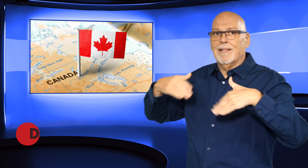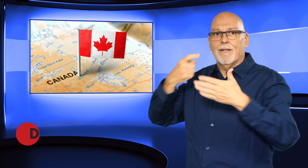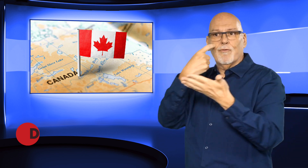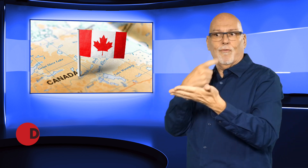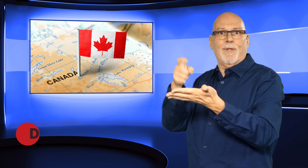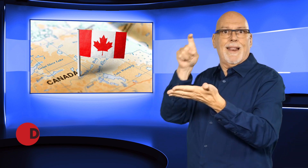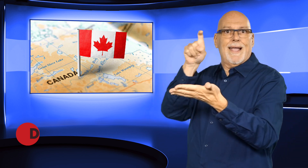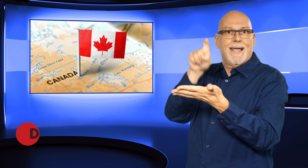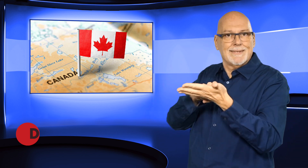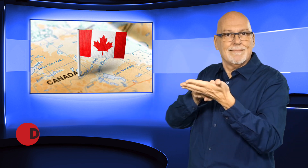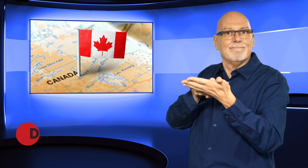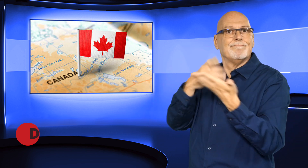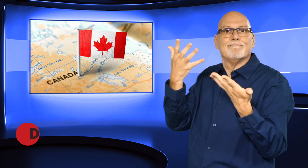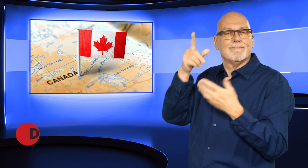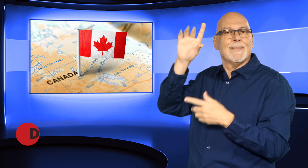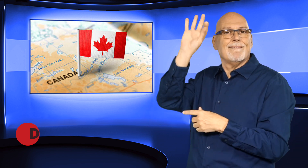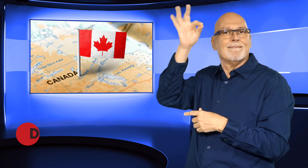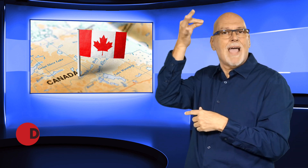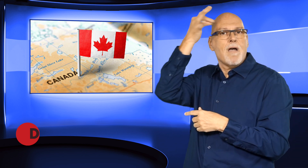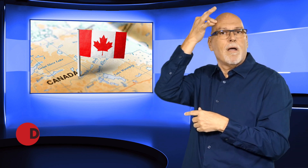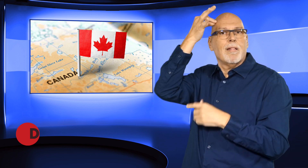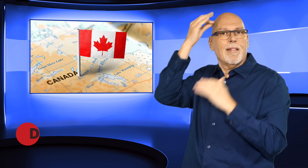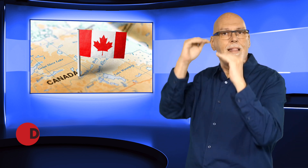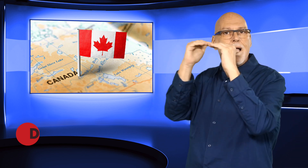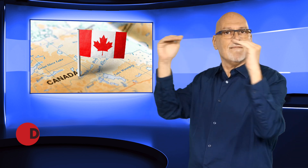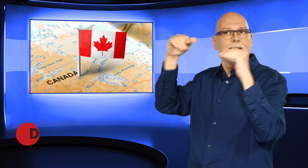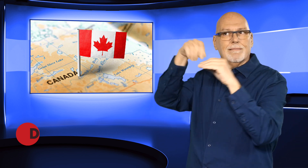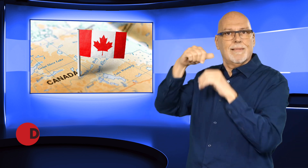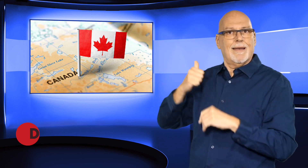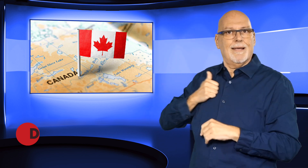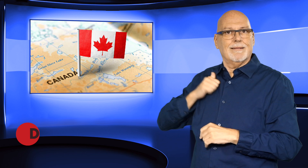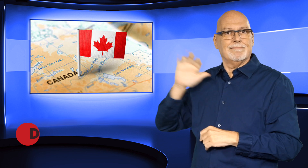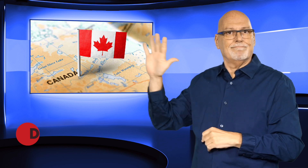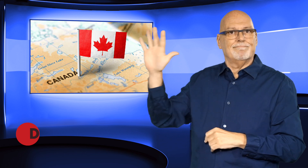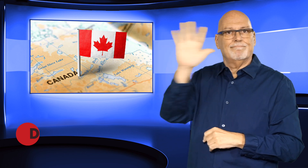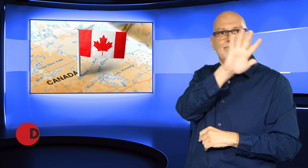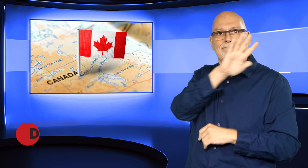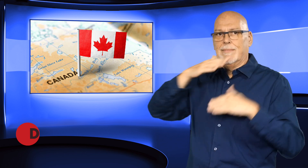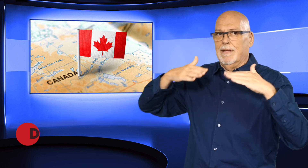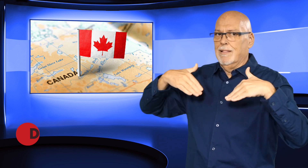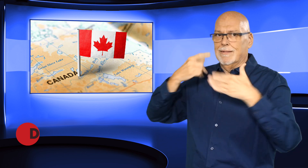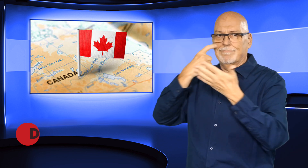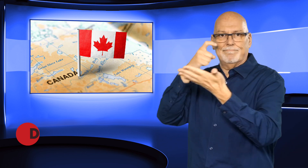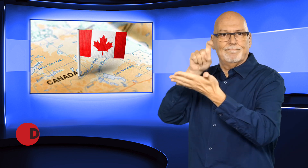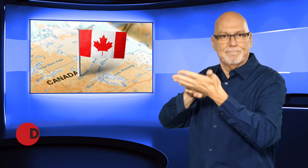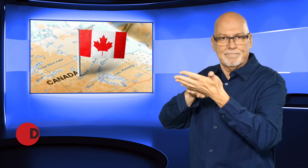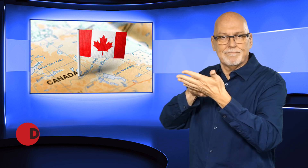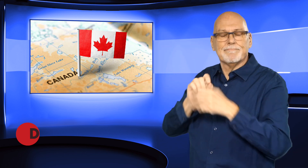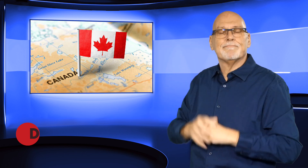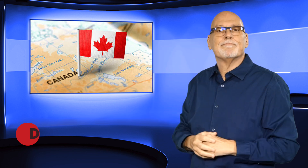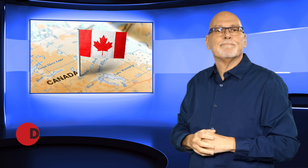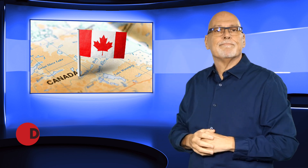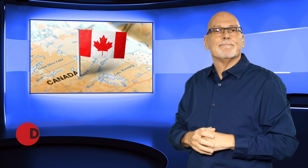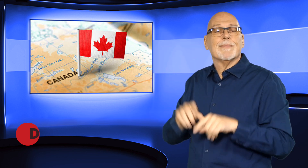at the federal level in Canada, and that the Canadian Association of the Deaf